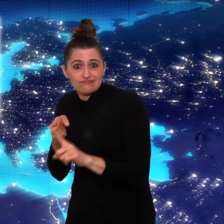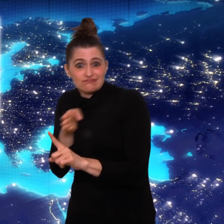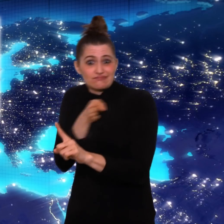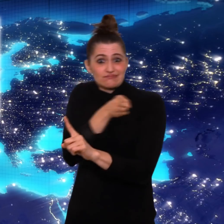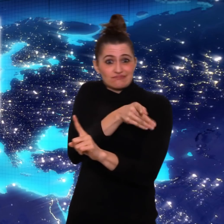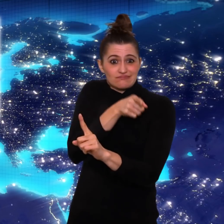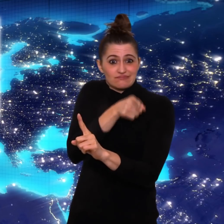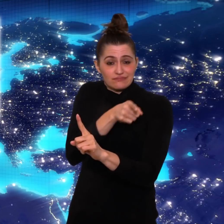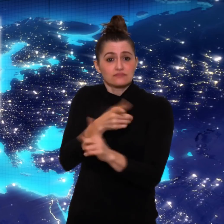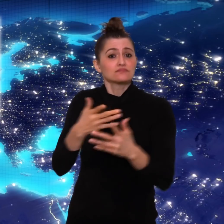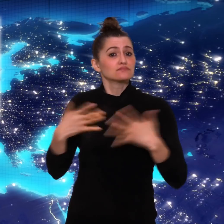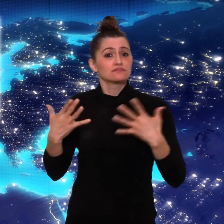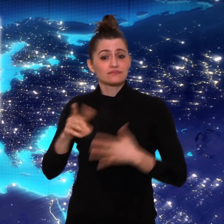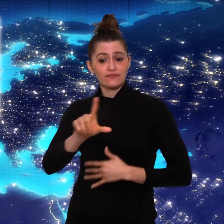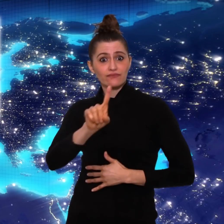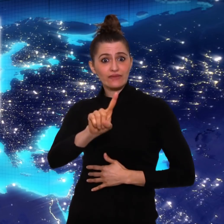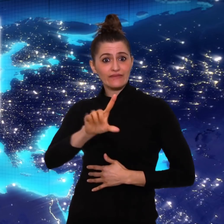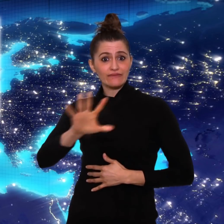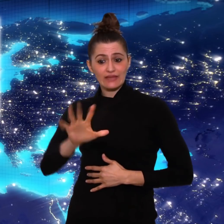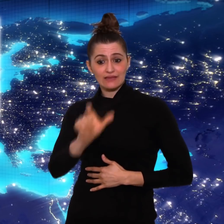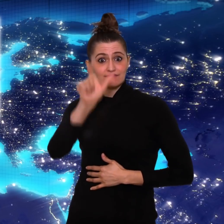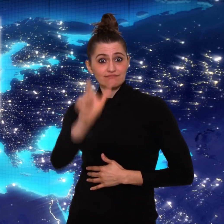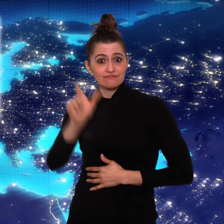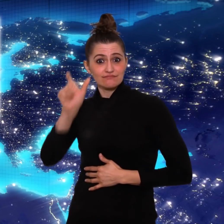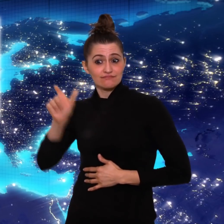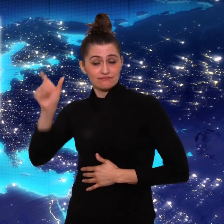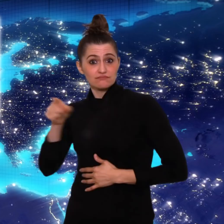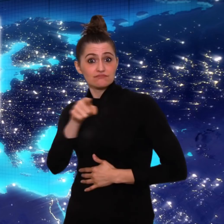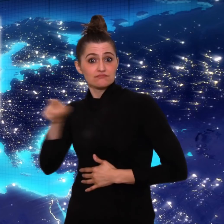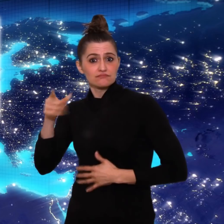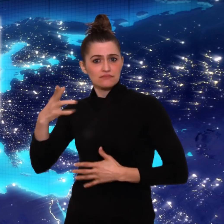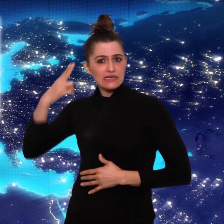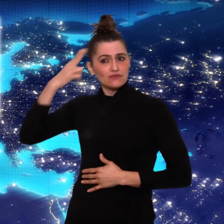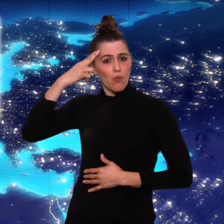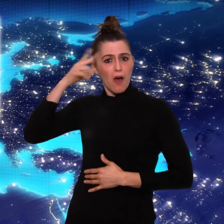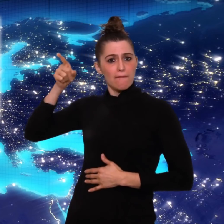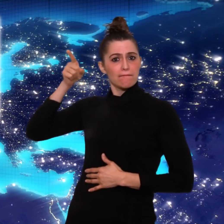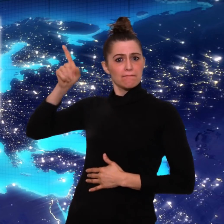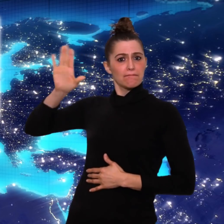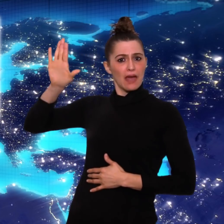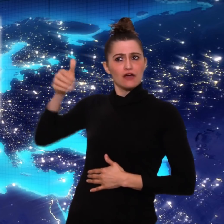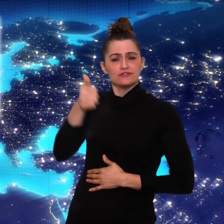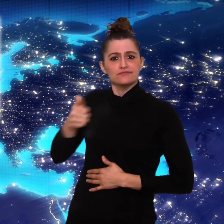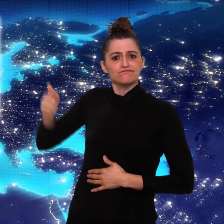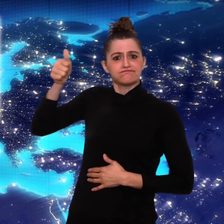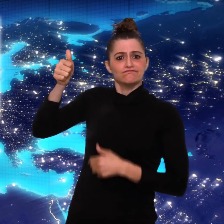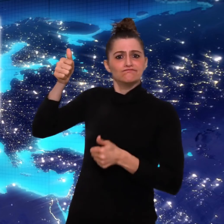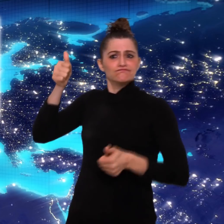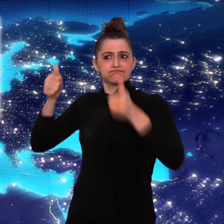Istanbul hours before the